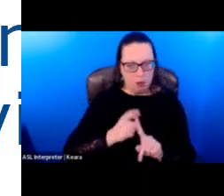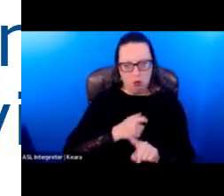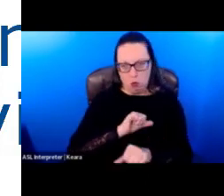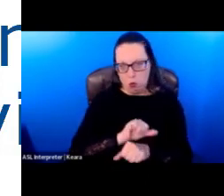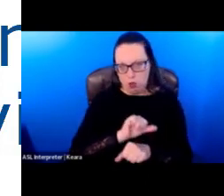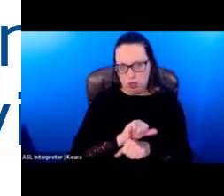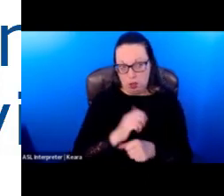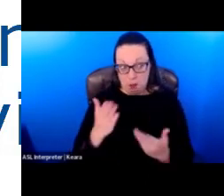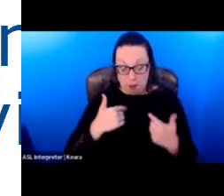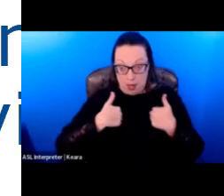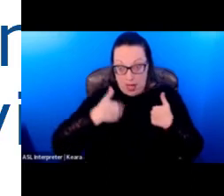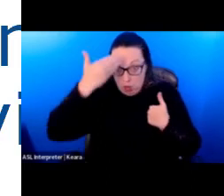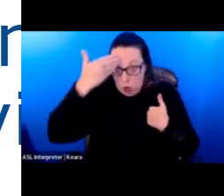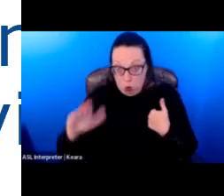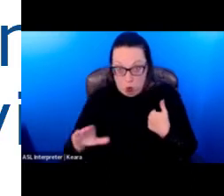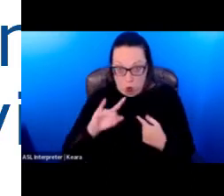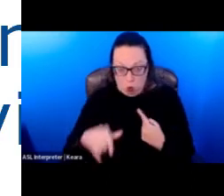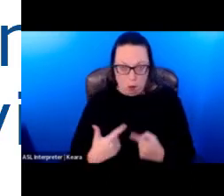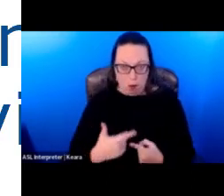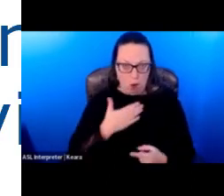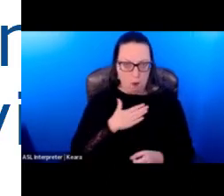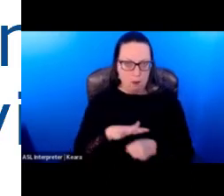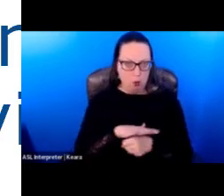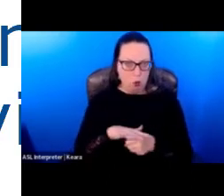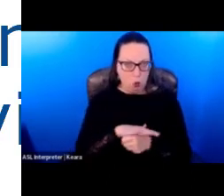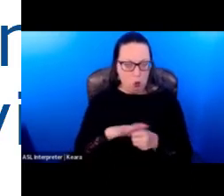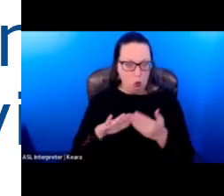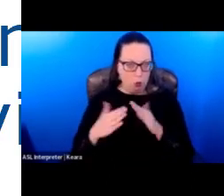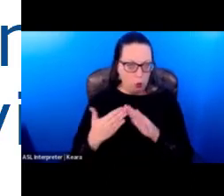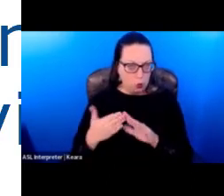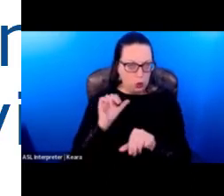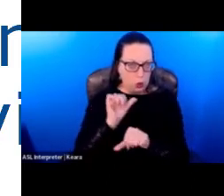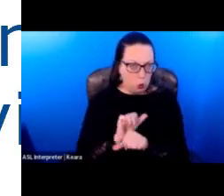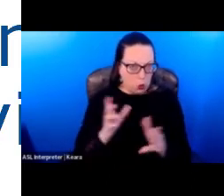may not know for example, about my local Community Work Incentives Coordinator or